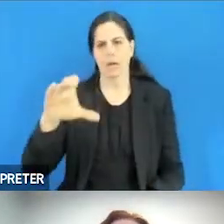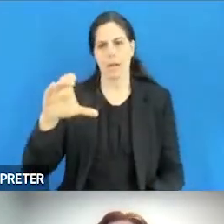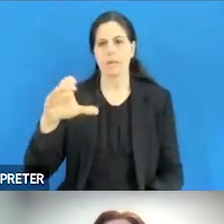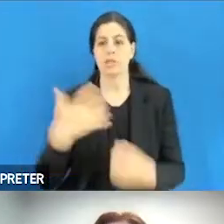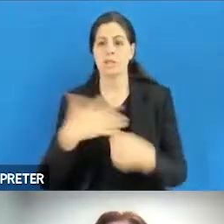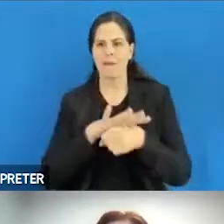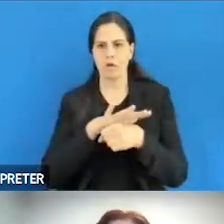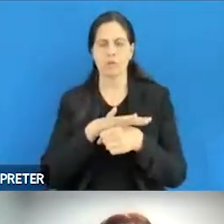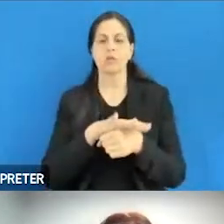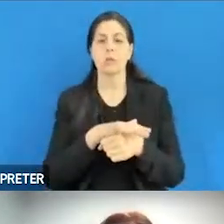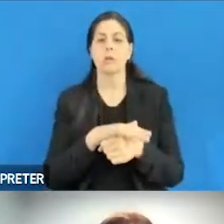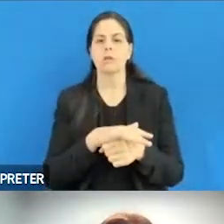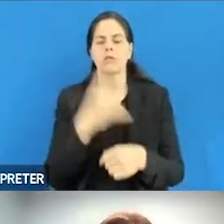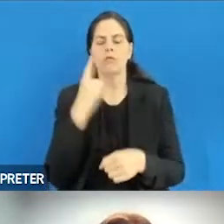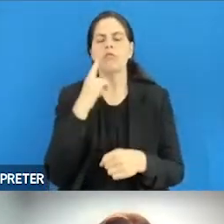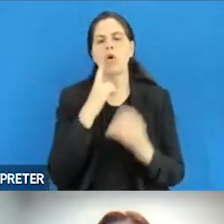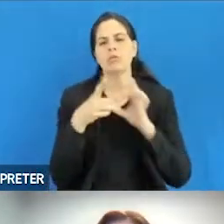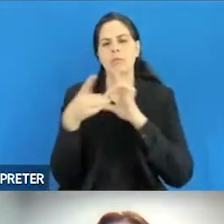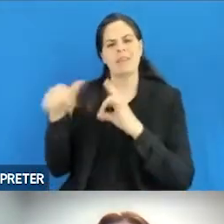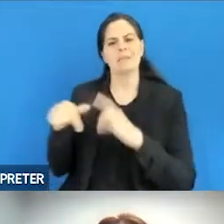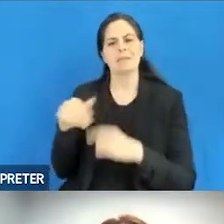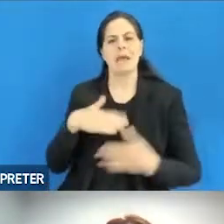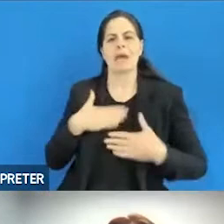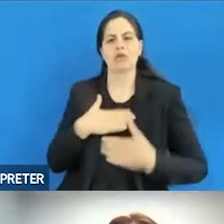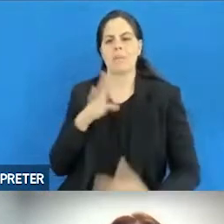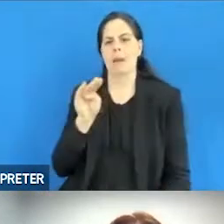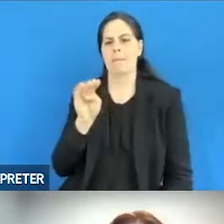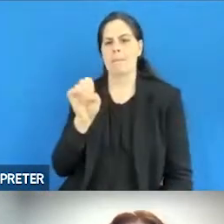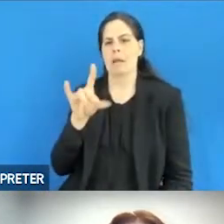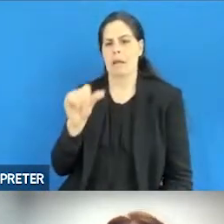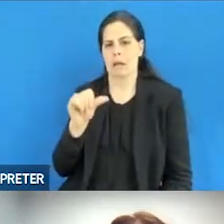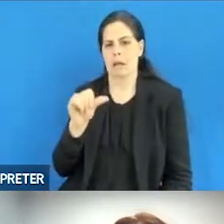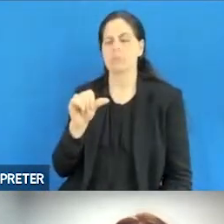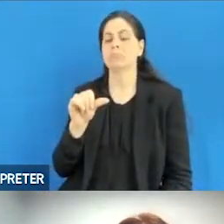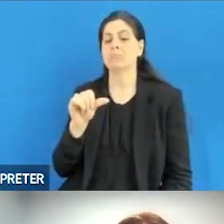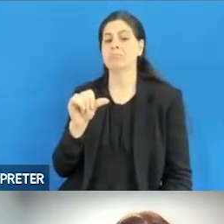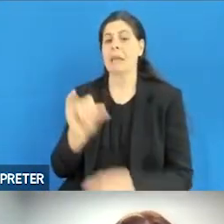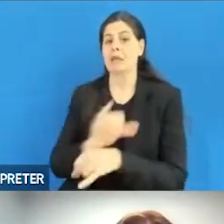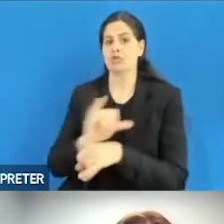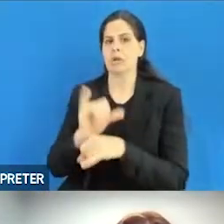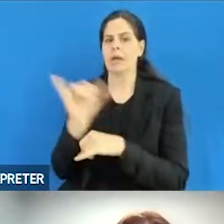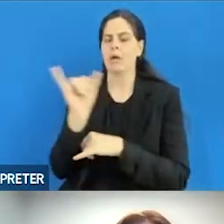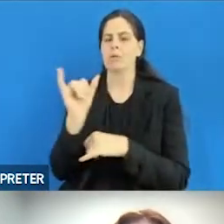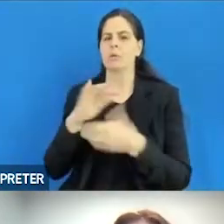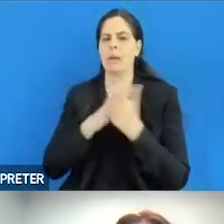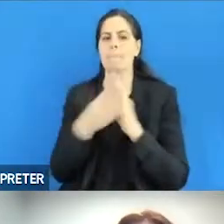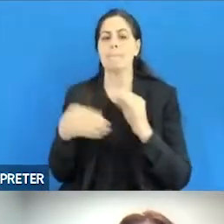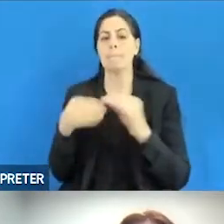of the entertainment and media industries and also easier to navigate. Next slide.